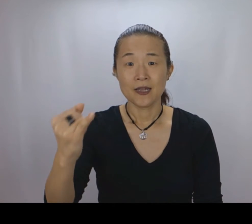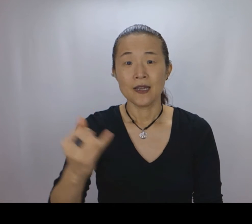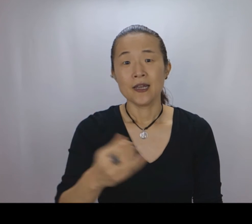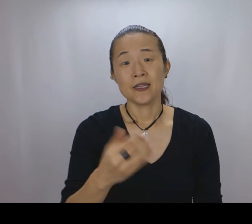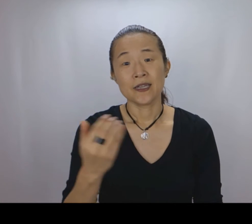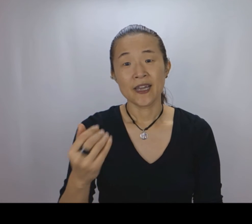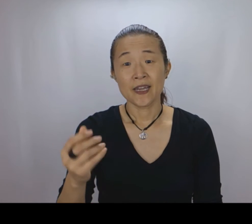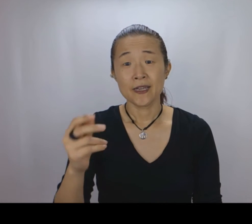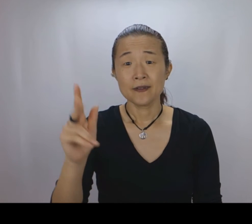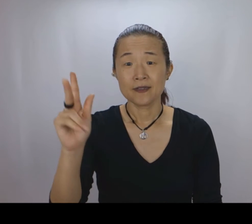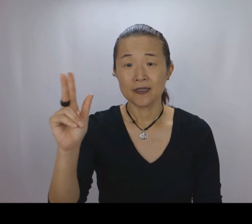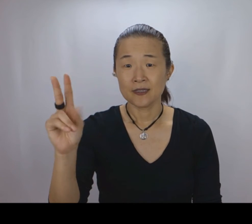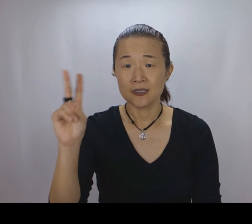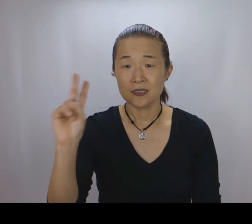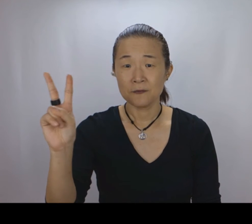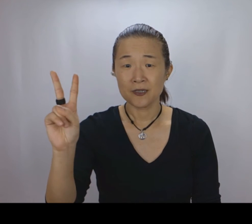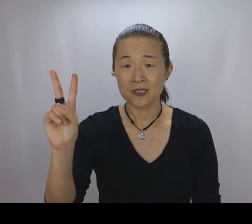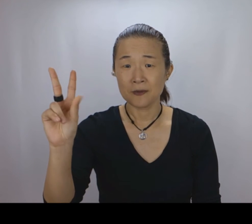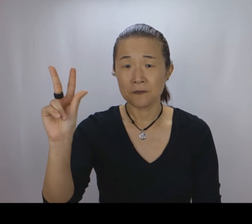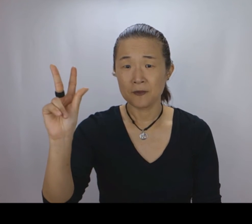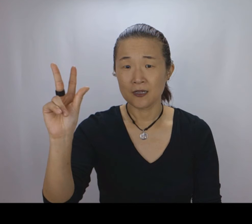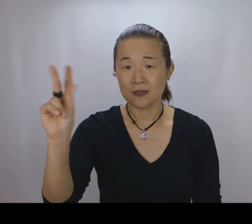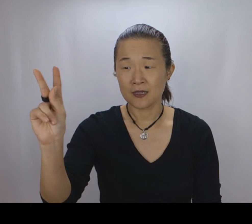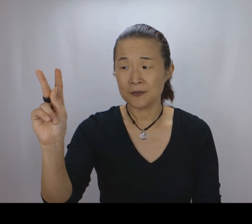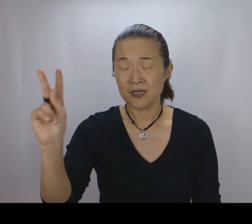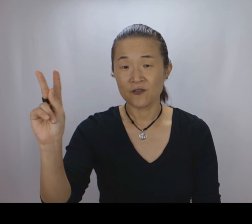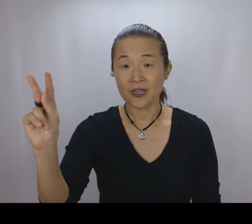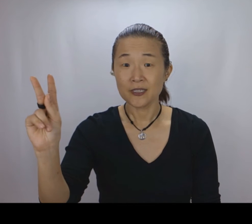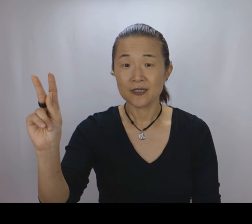And then "K" is two fingers up with the thumb in front.